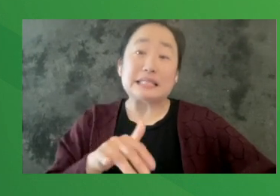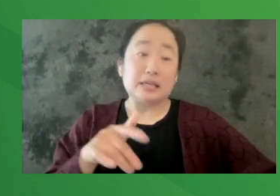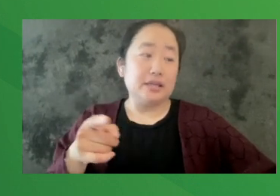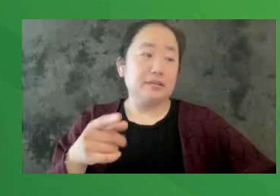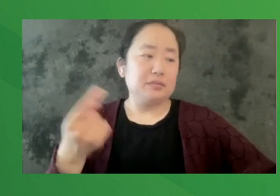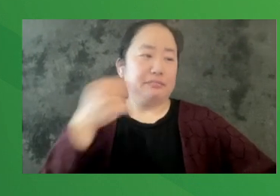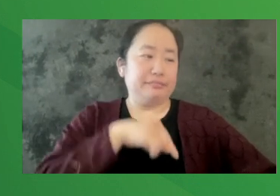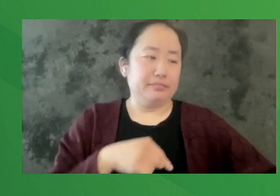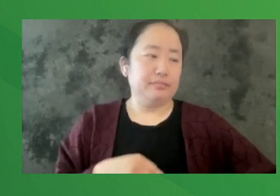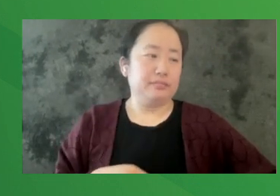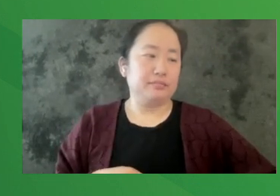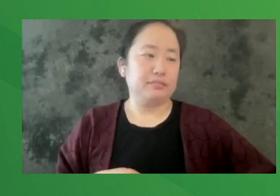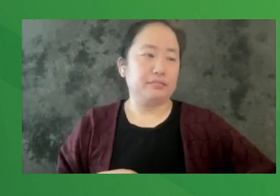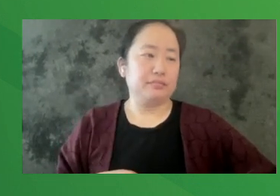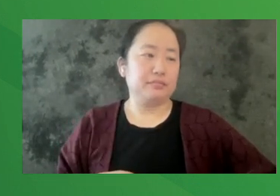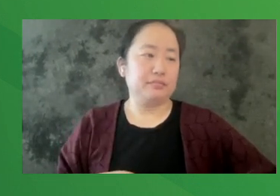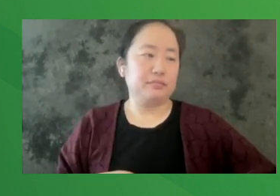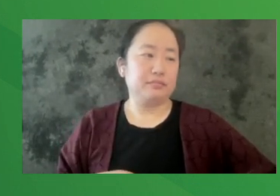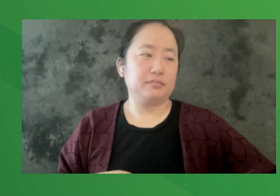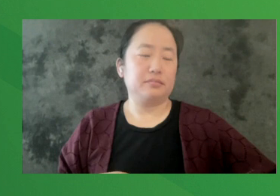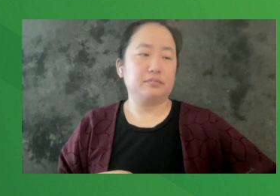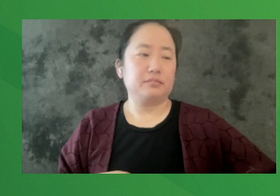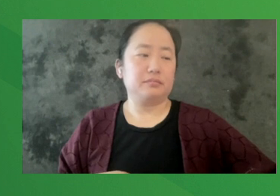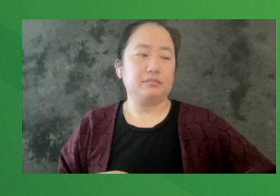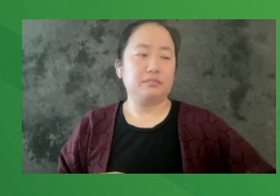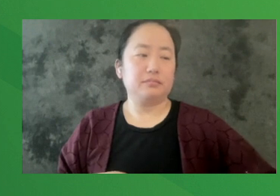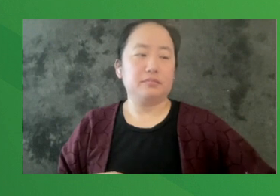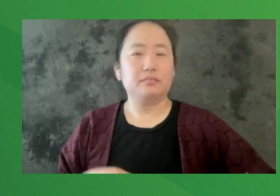slide. Thank you. ...is that this is geared towards social studies practitioners. So,